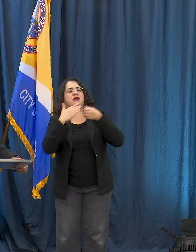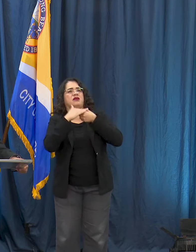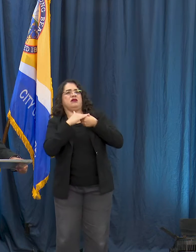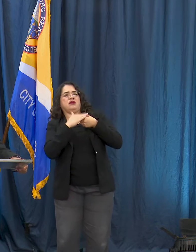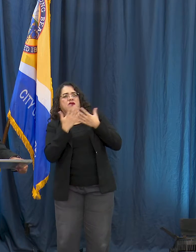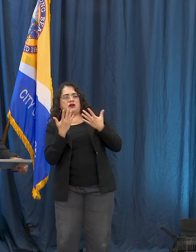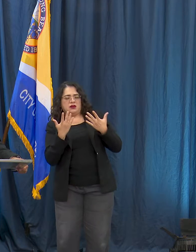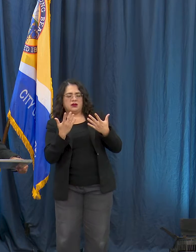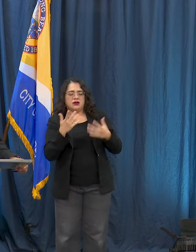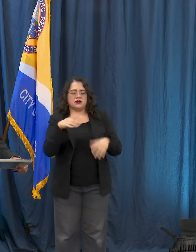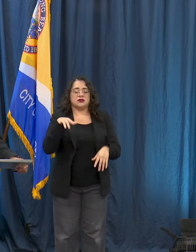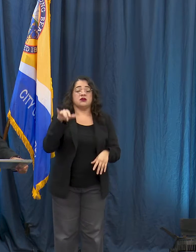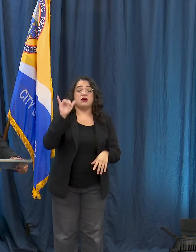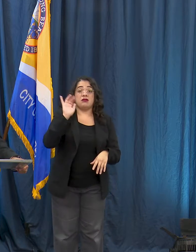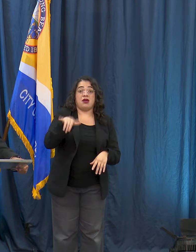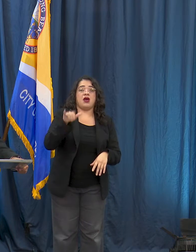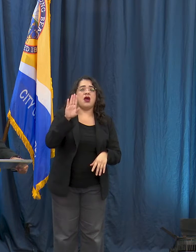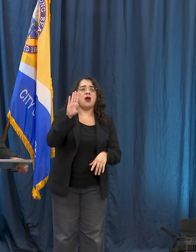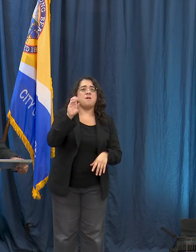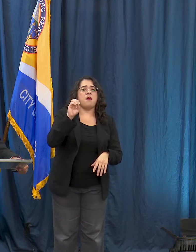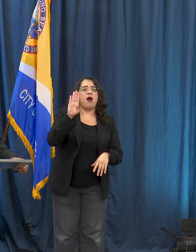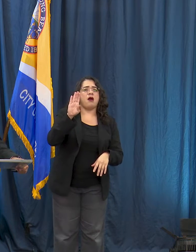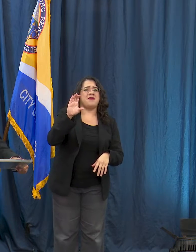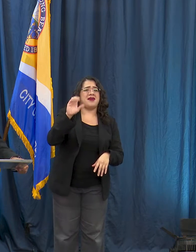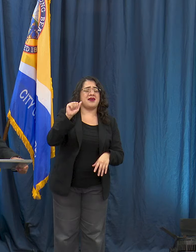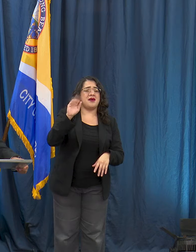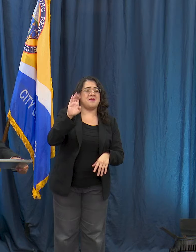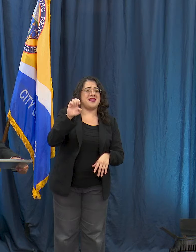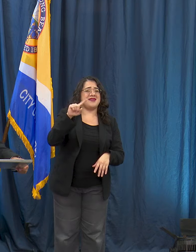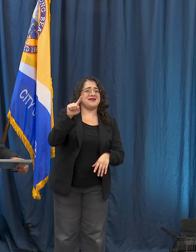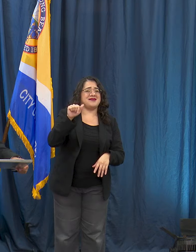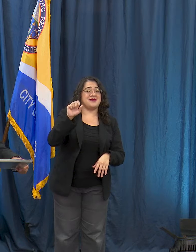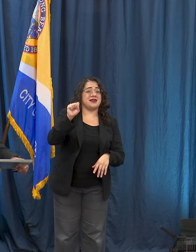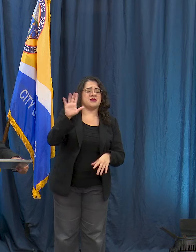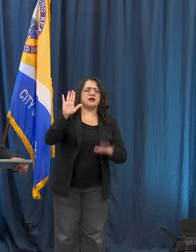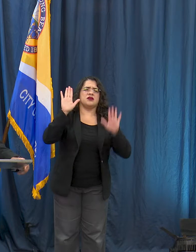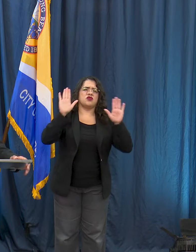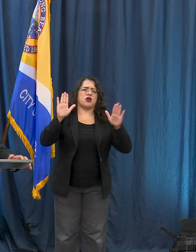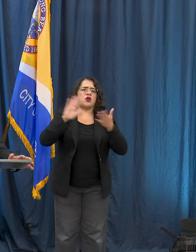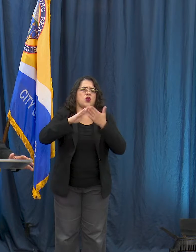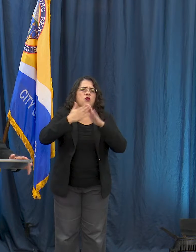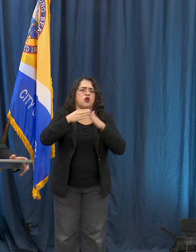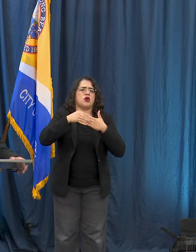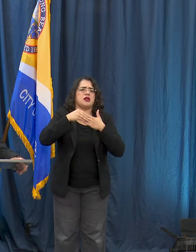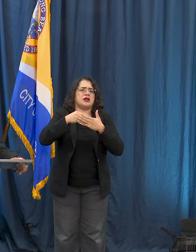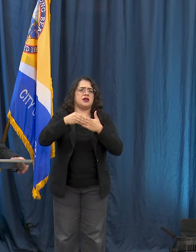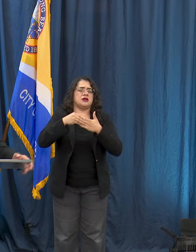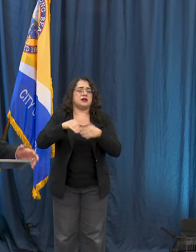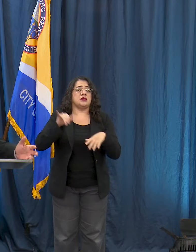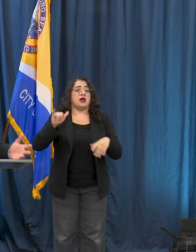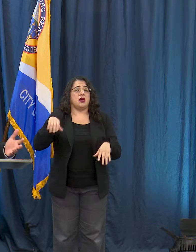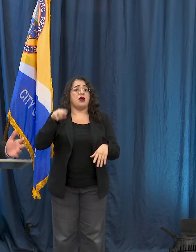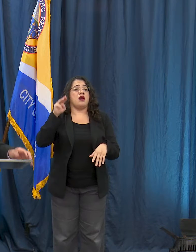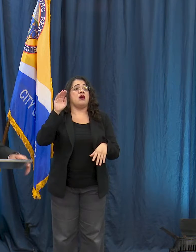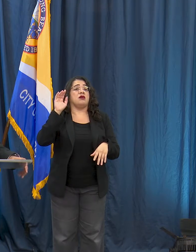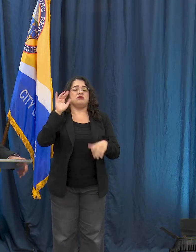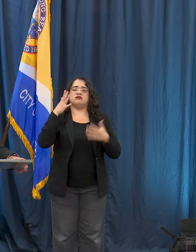which is led up by Bob Cabeza who is a great community leader, is a critical one for our city that really uplifts and creates